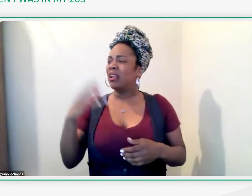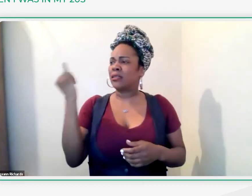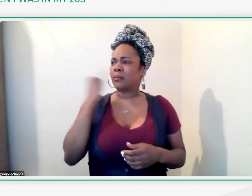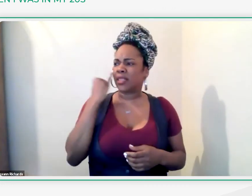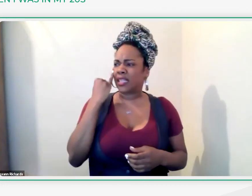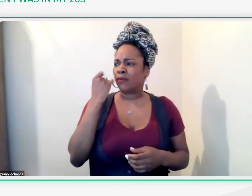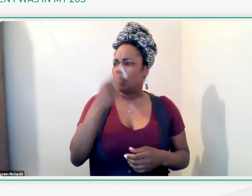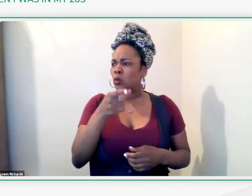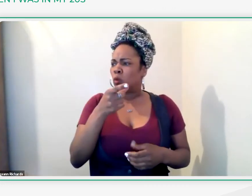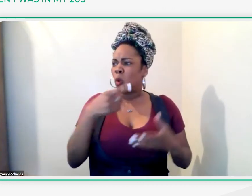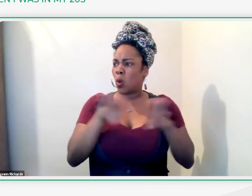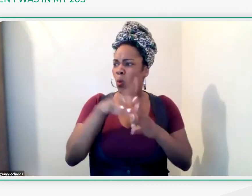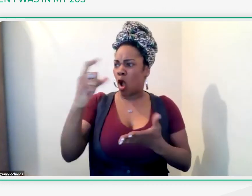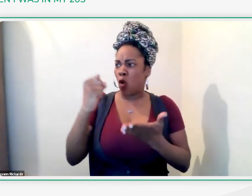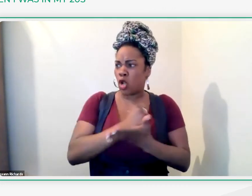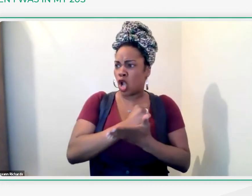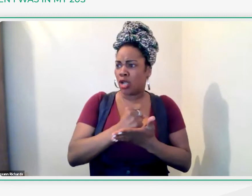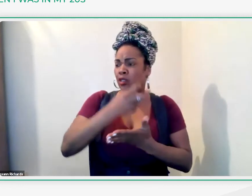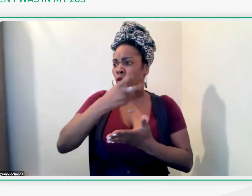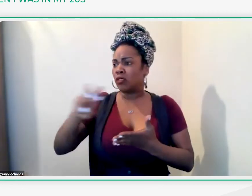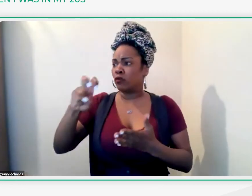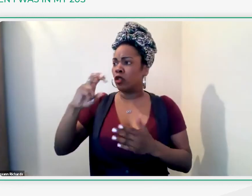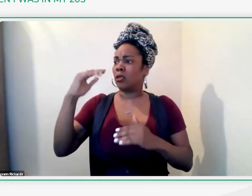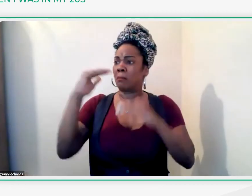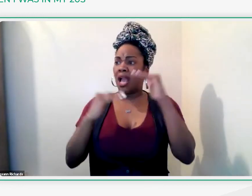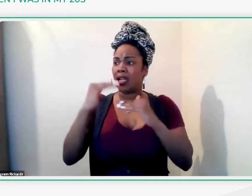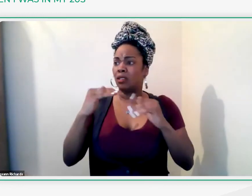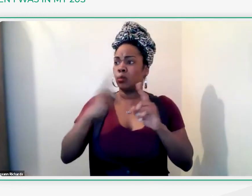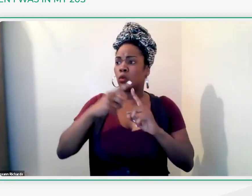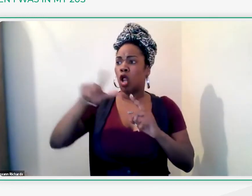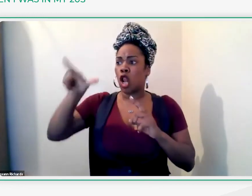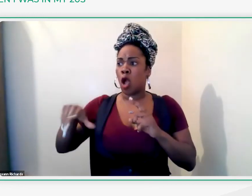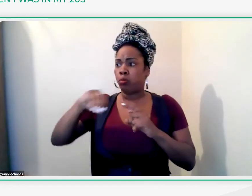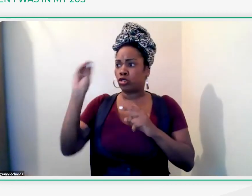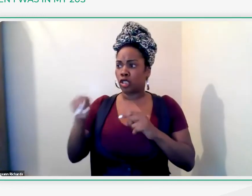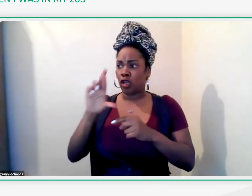Question #1: What if you close a credit card and transfer